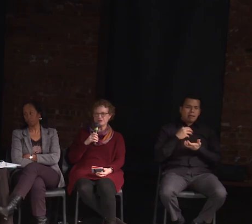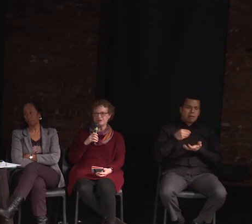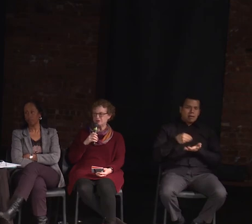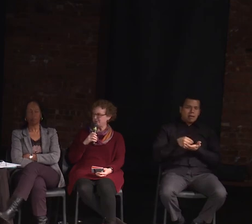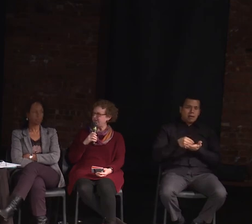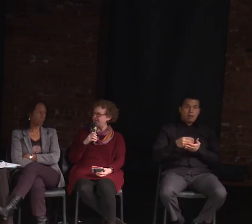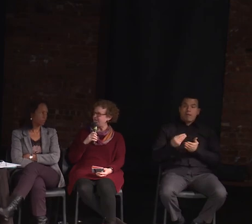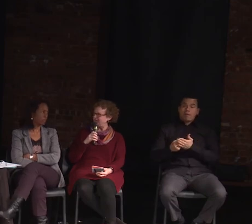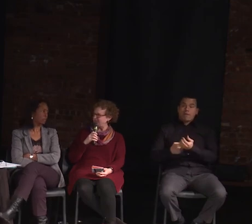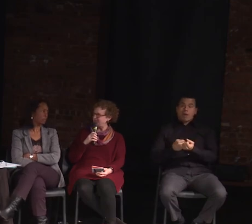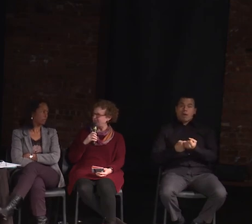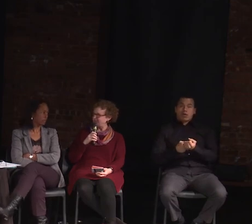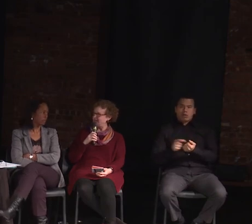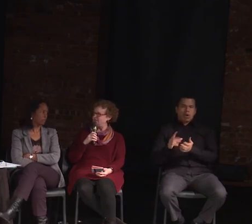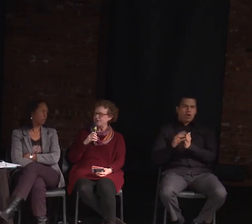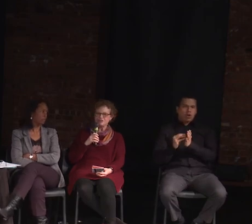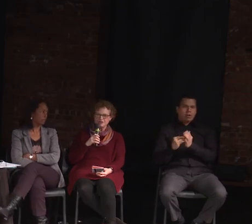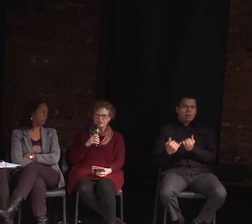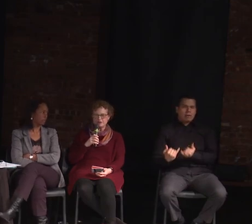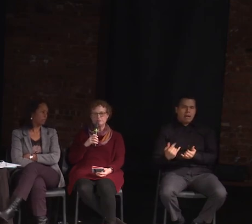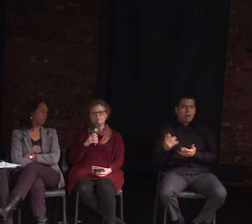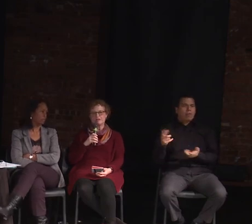Funders are learning from this and changing their practices.